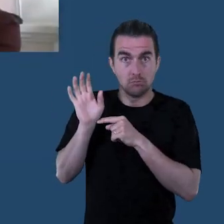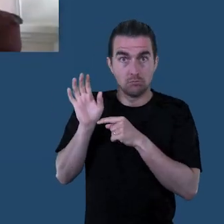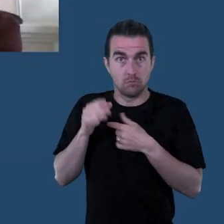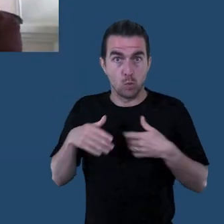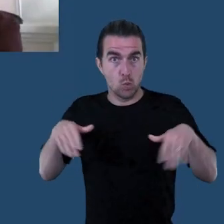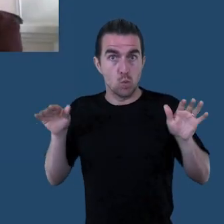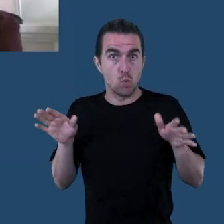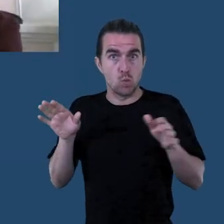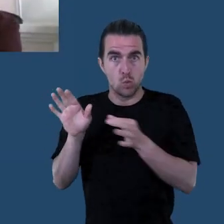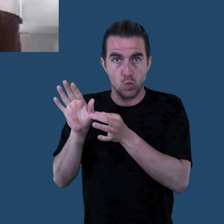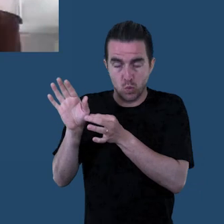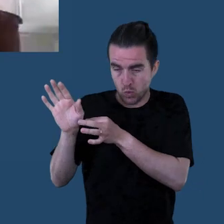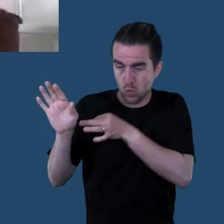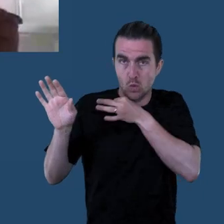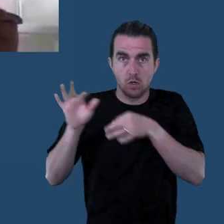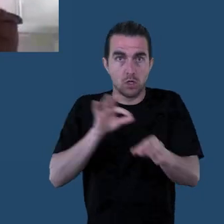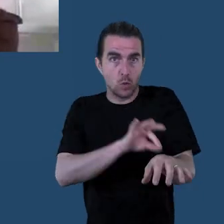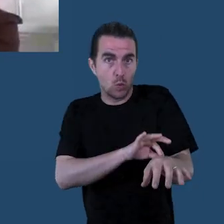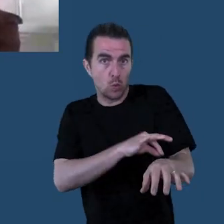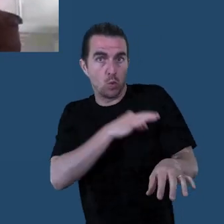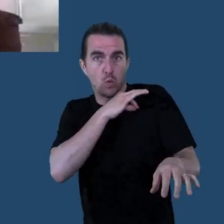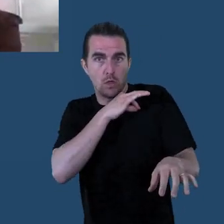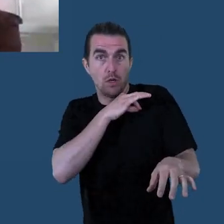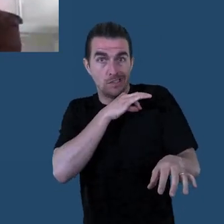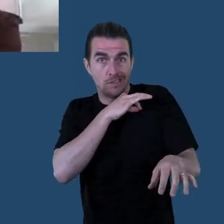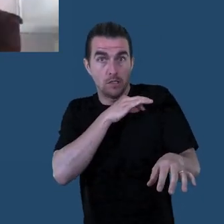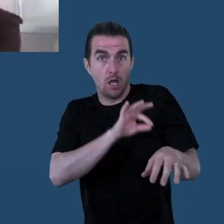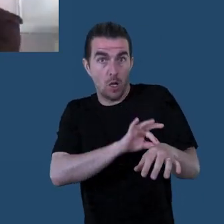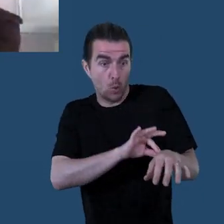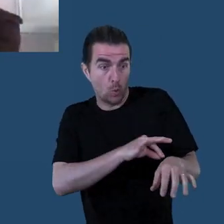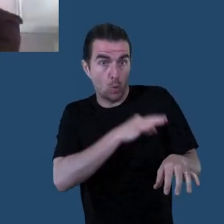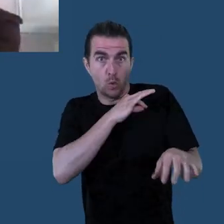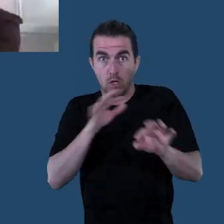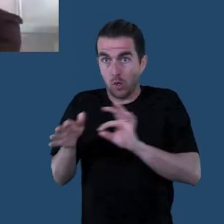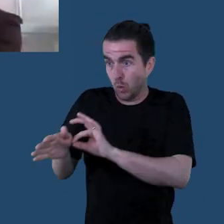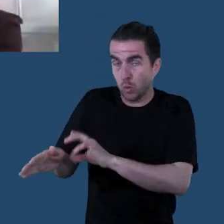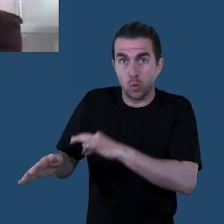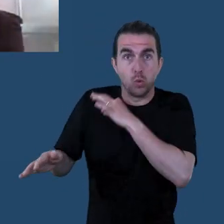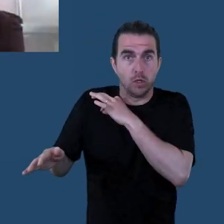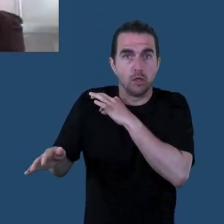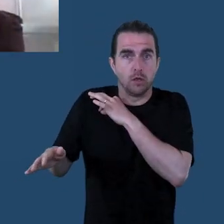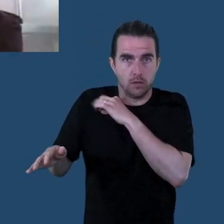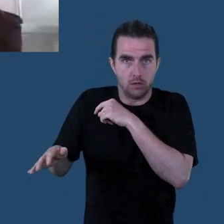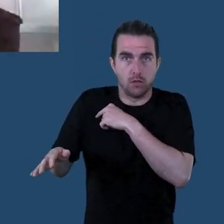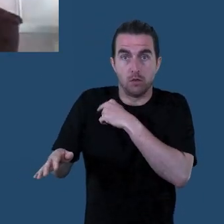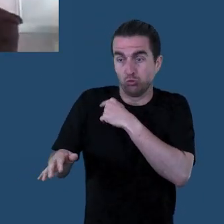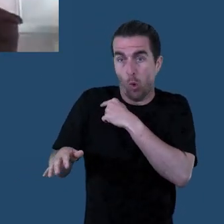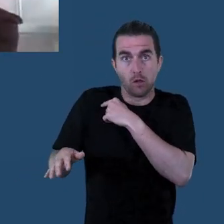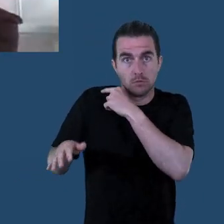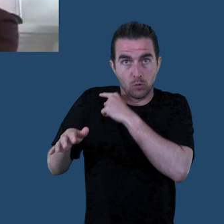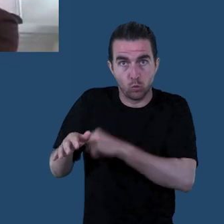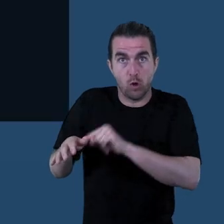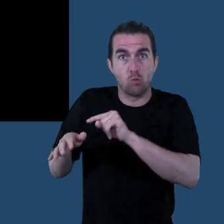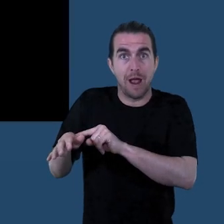and it supports the front membrane, so that membrane in front of the arm that goes from the shoulder to the wrist.